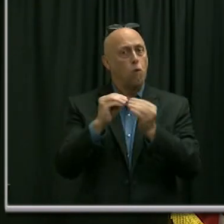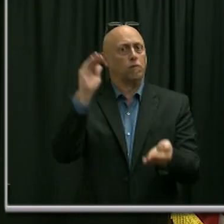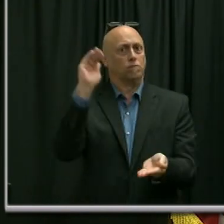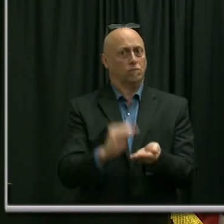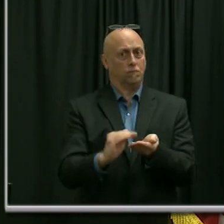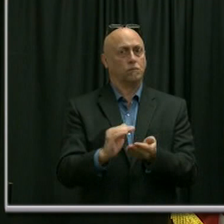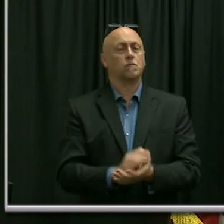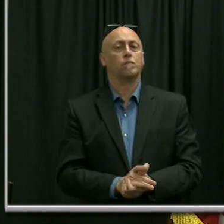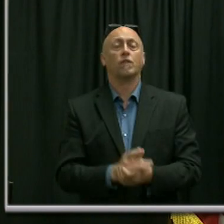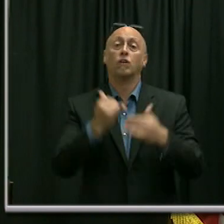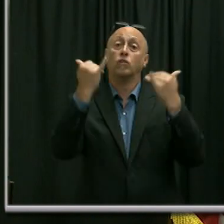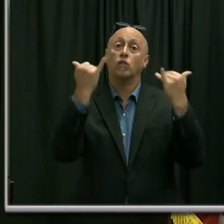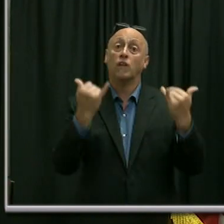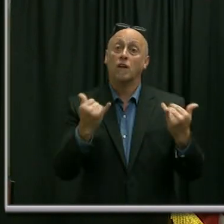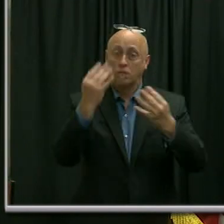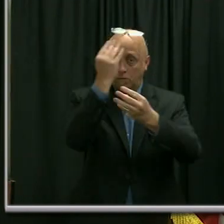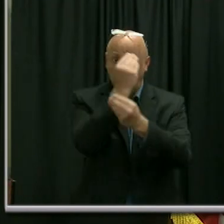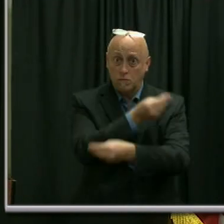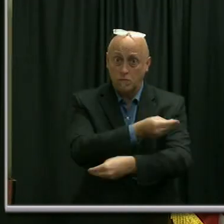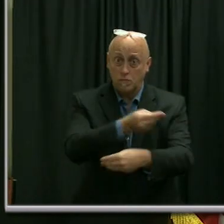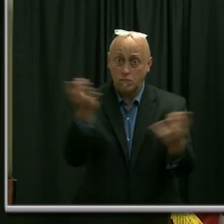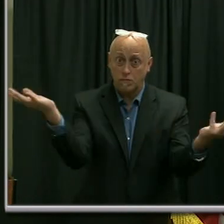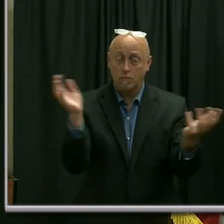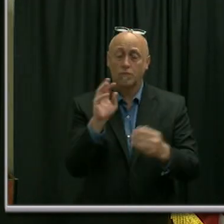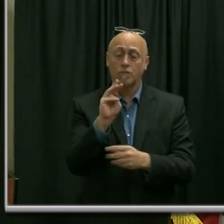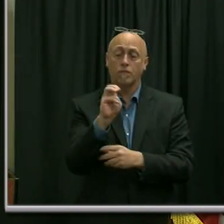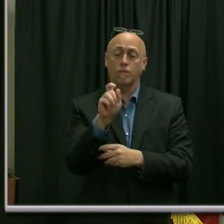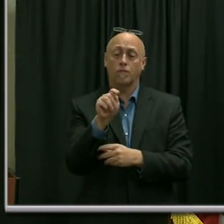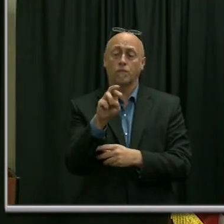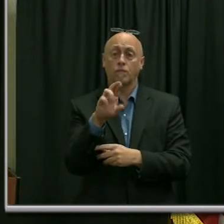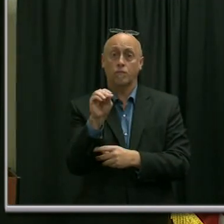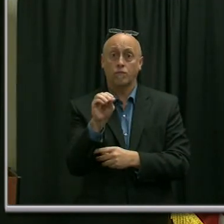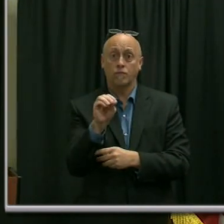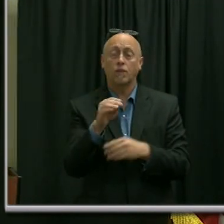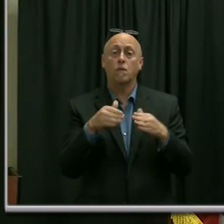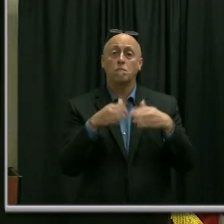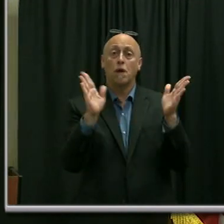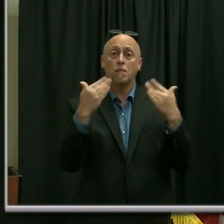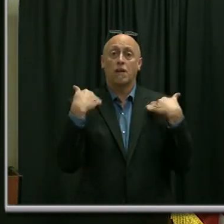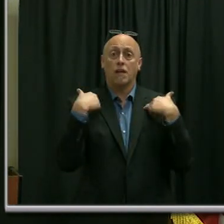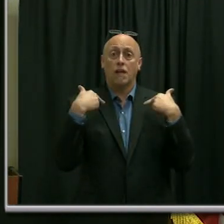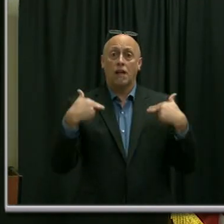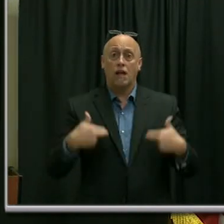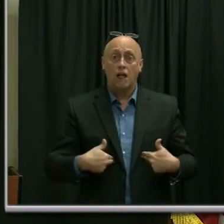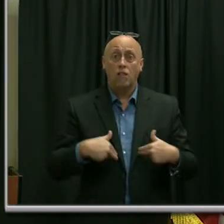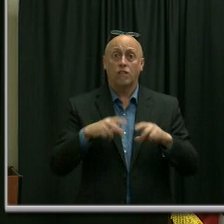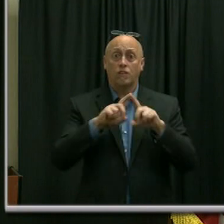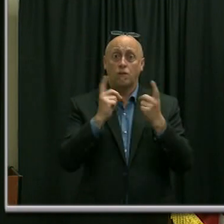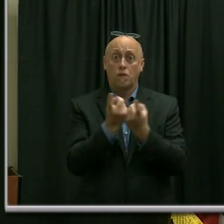NINETEEN IN NASHVILLE. TODAY I AM ANNOUNCING THAT THE METRIC